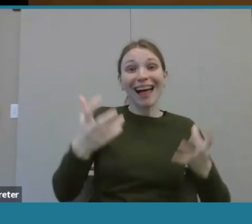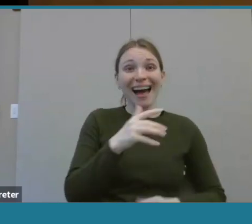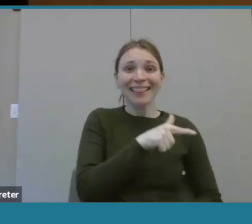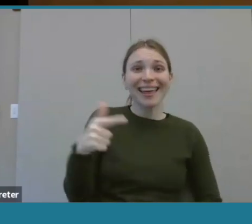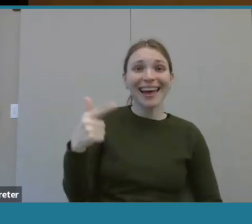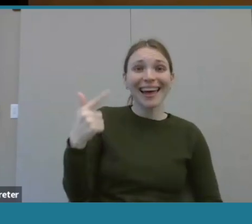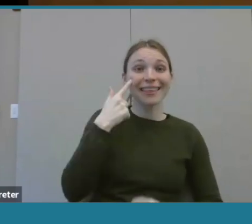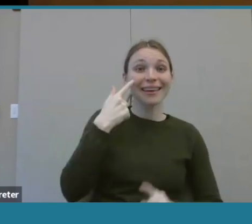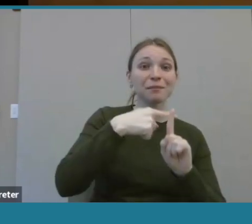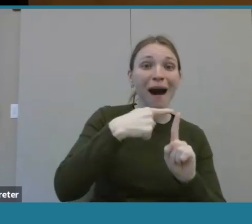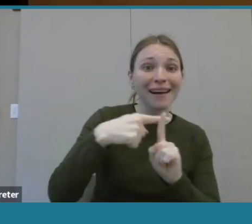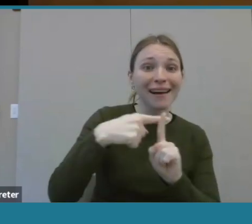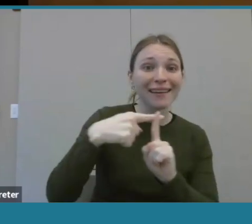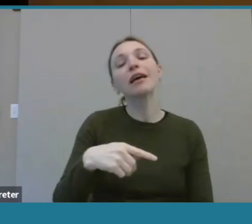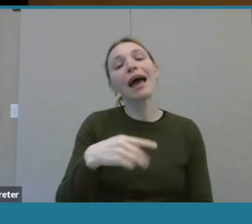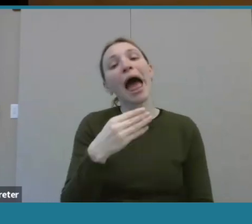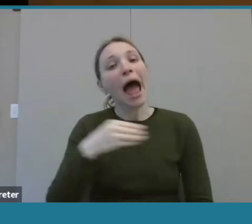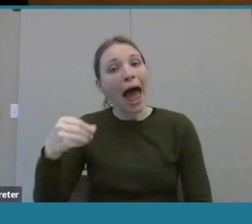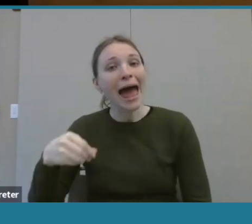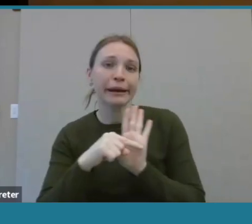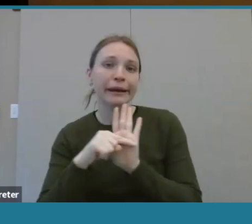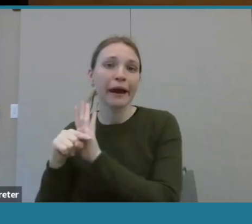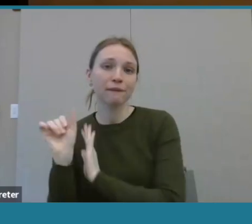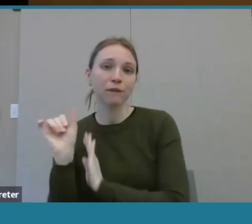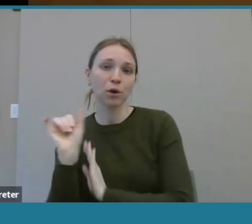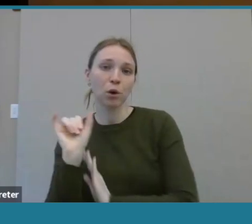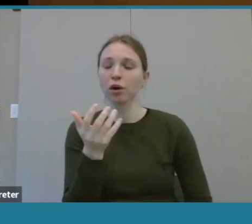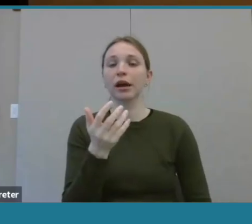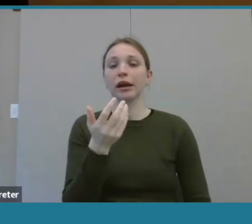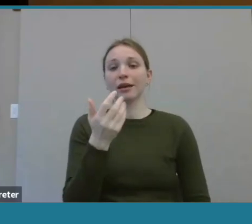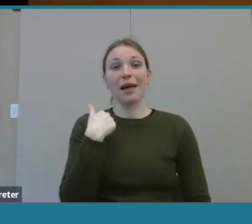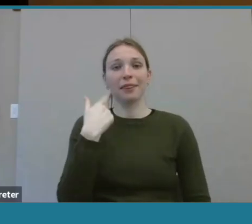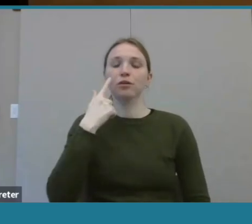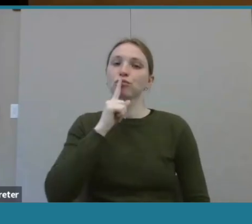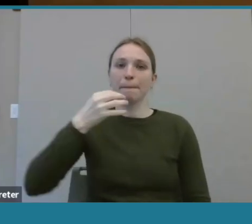experienced in places that were negative. It's really been beneficial and tremendous amount of learning for us.